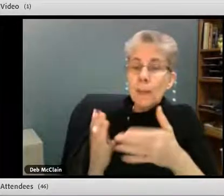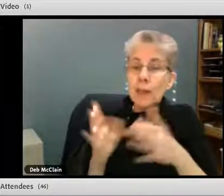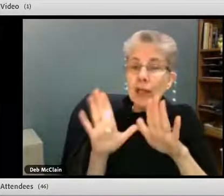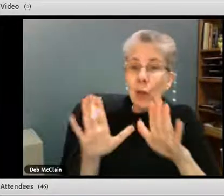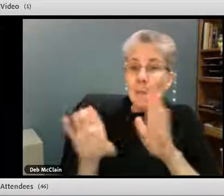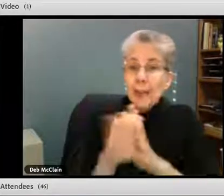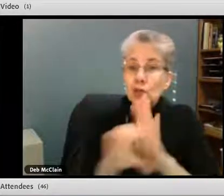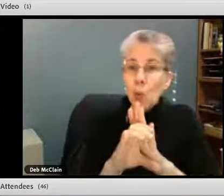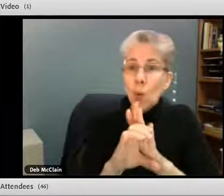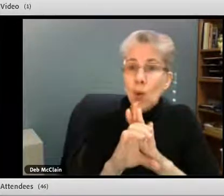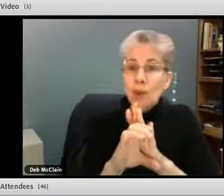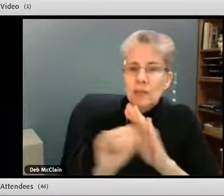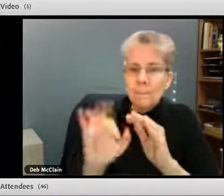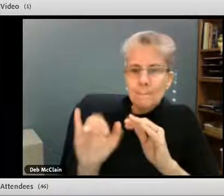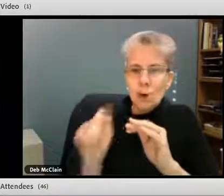is probably a really good photographer.